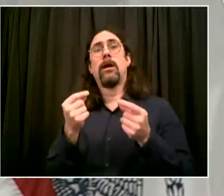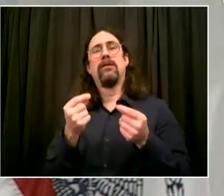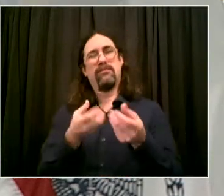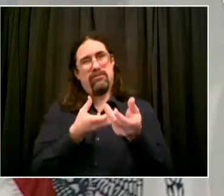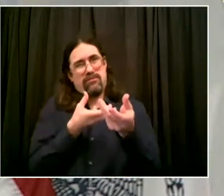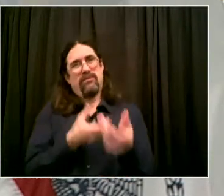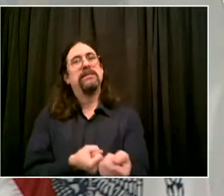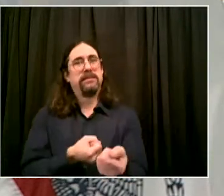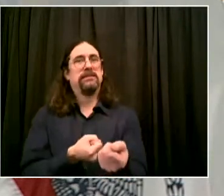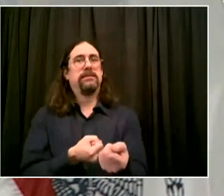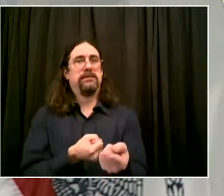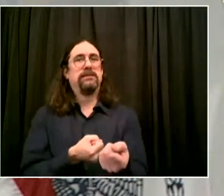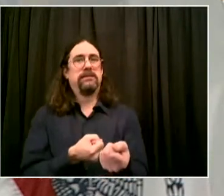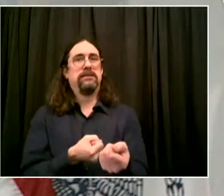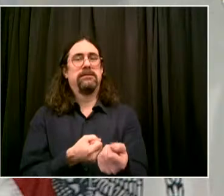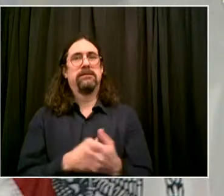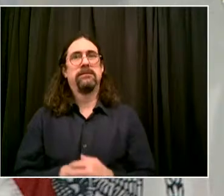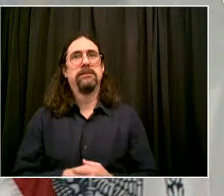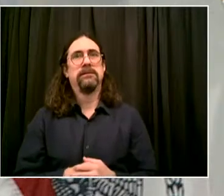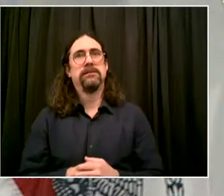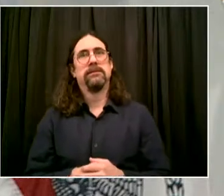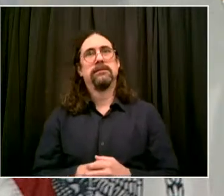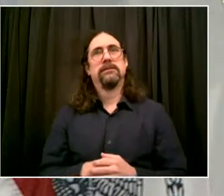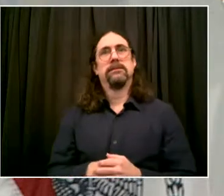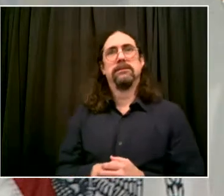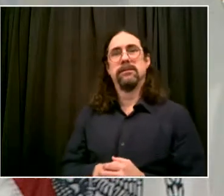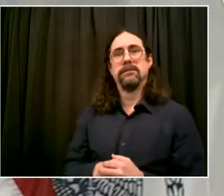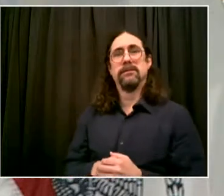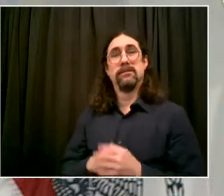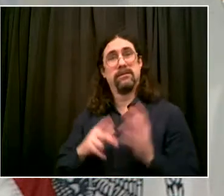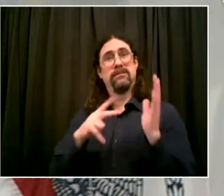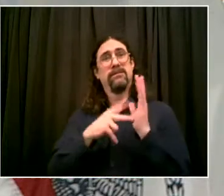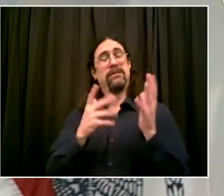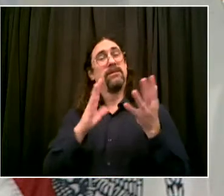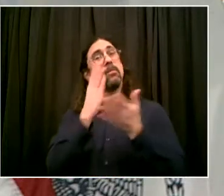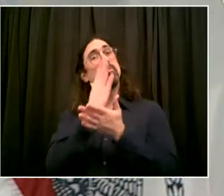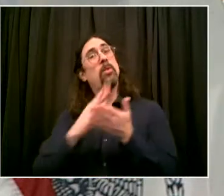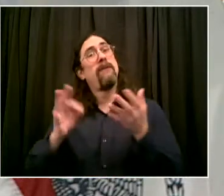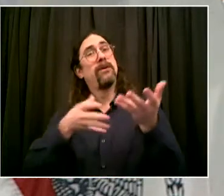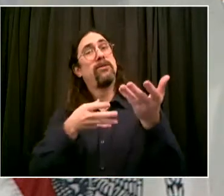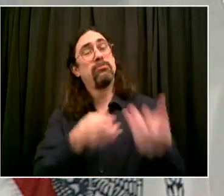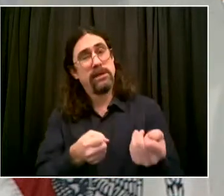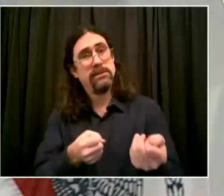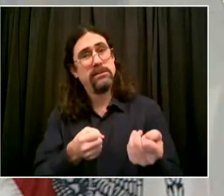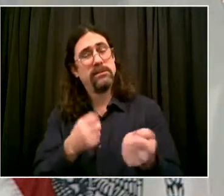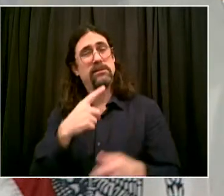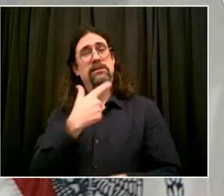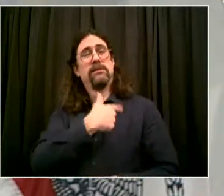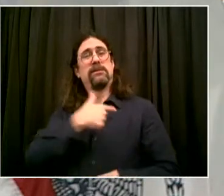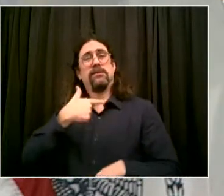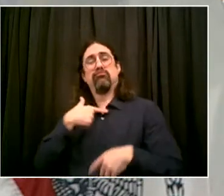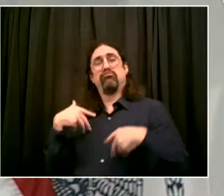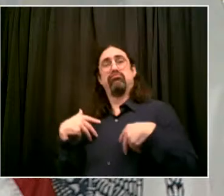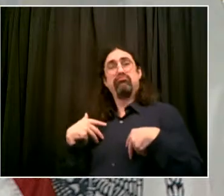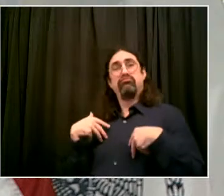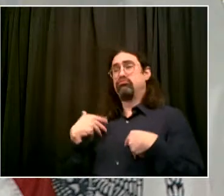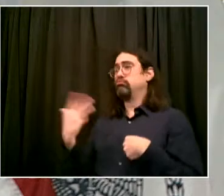EFFORT WITH JUST BIG CENTRAL LOCATIONS. THOSE ARE GREAT BUT THAT'S NOT ENOUGH.H YOU HAVE TO GO